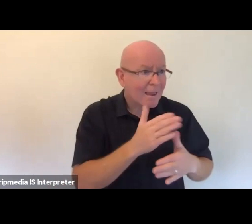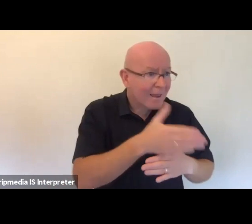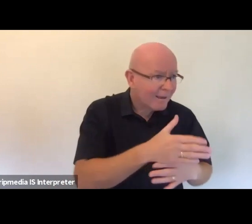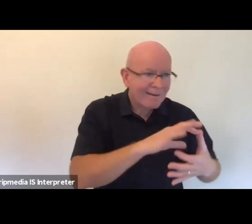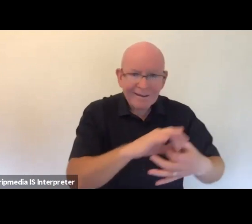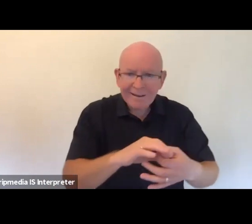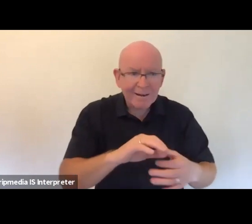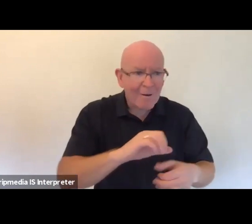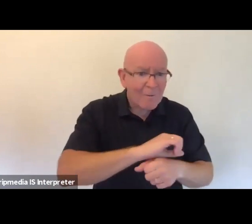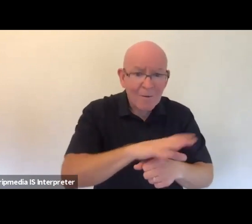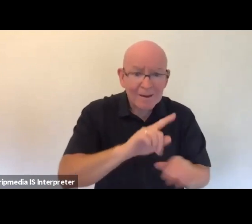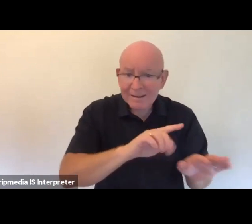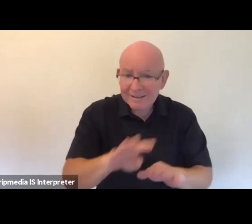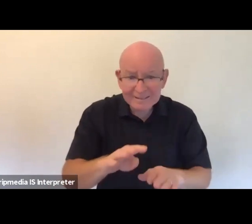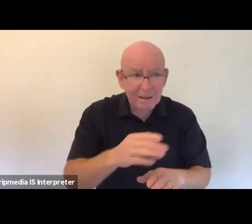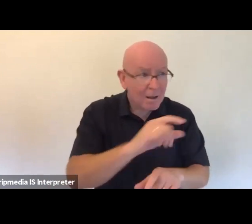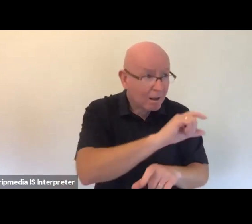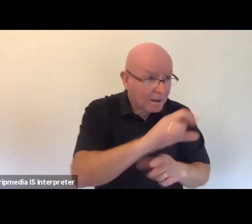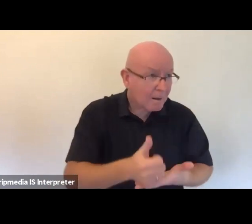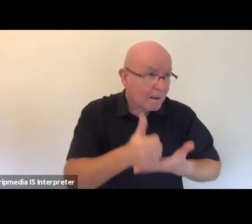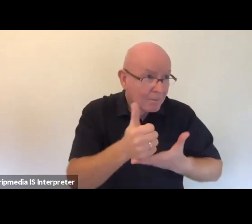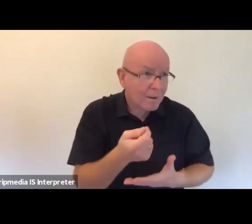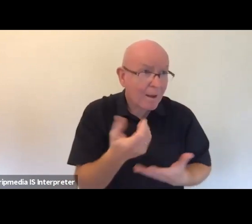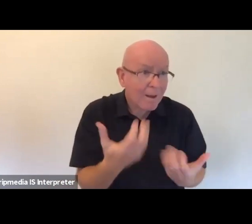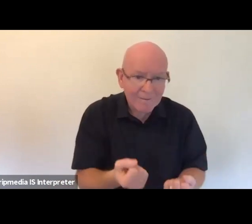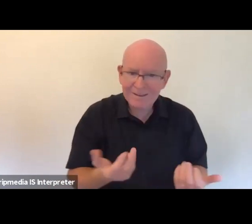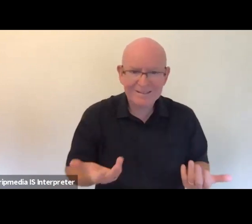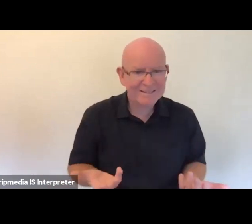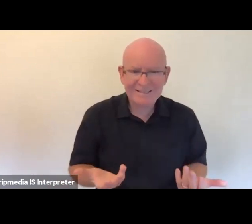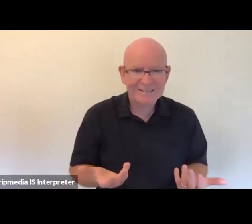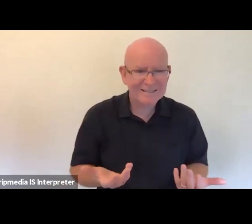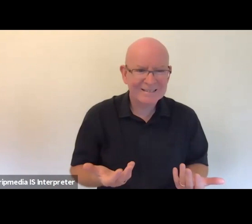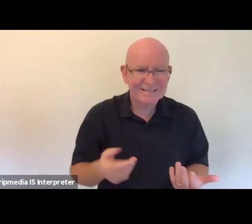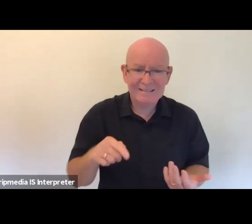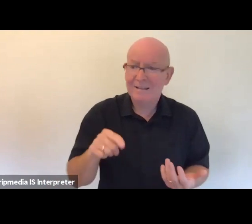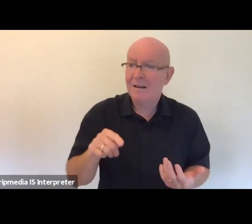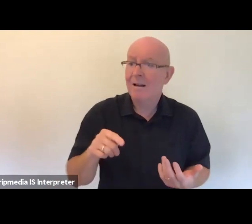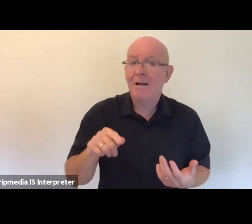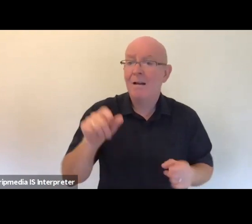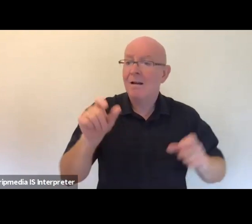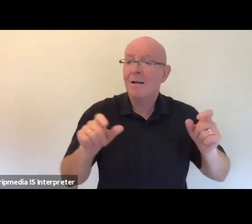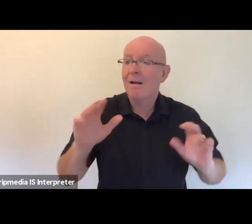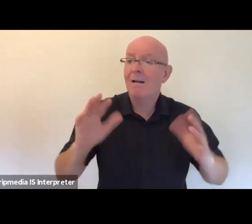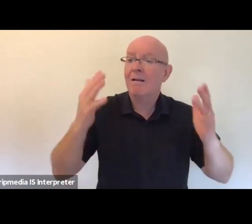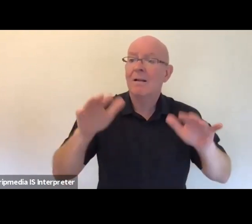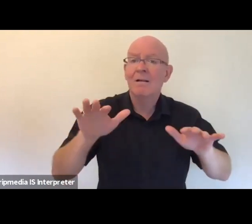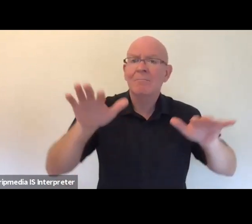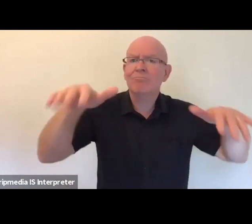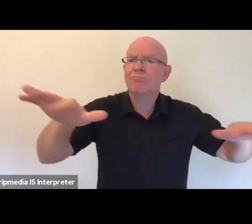will be more poor for the information. So this situation is very, very...